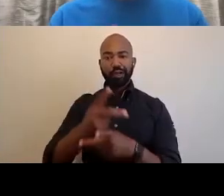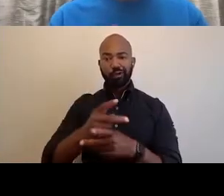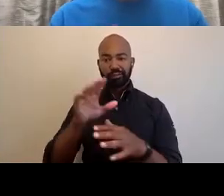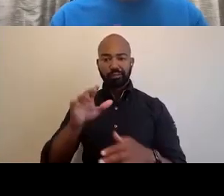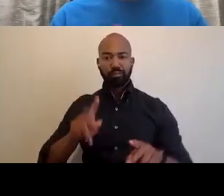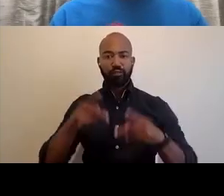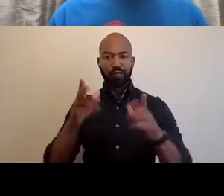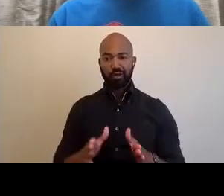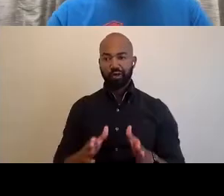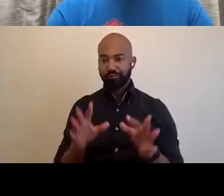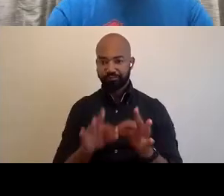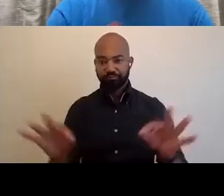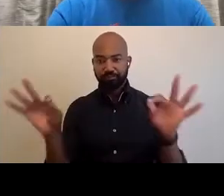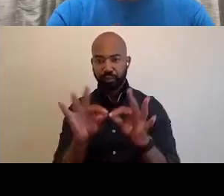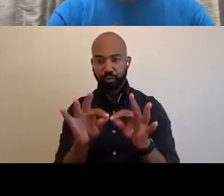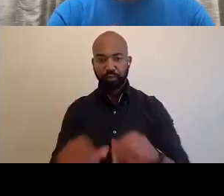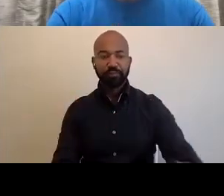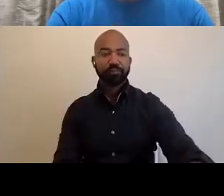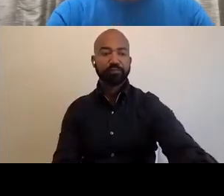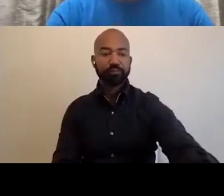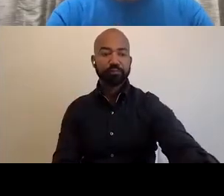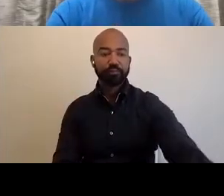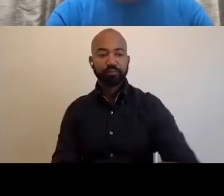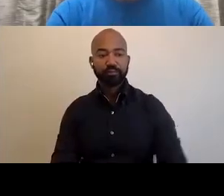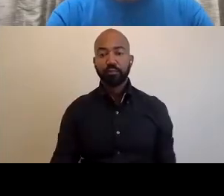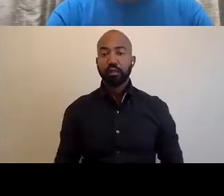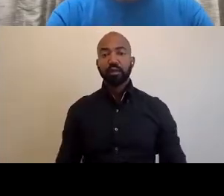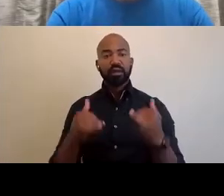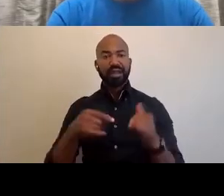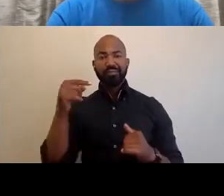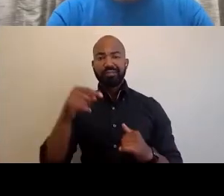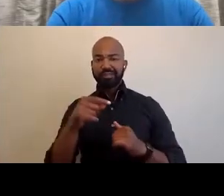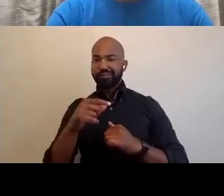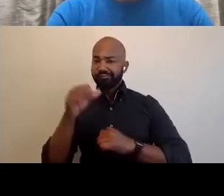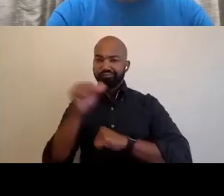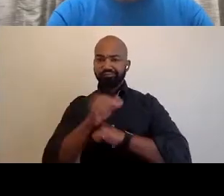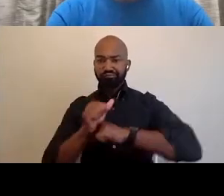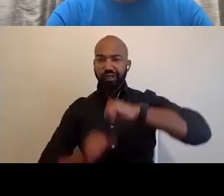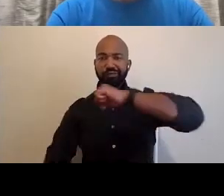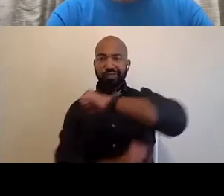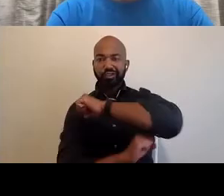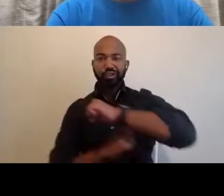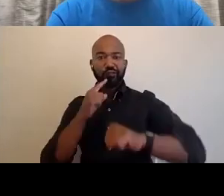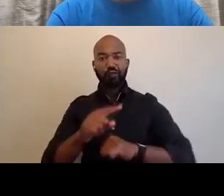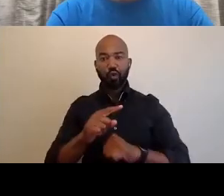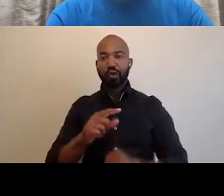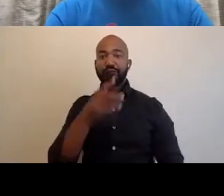Okay, so this is really the backbone of therapy, feminizing therapy.